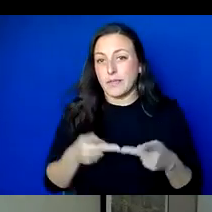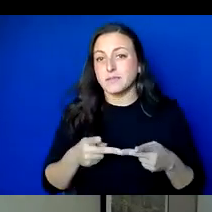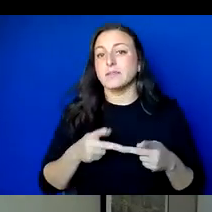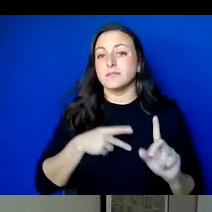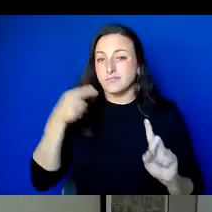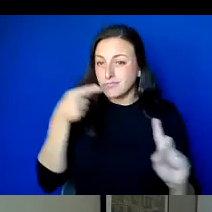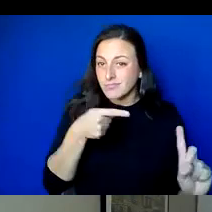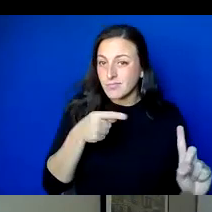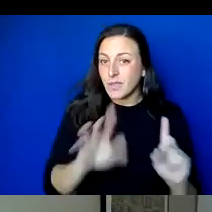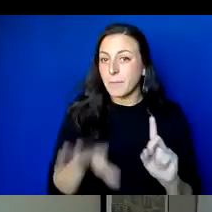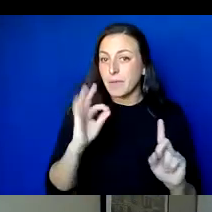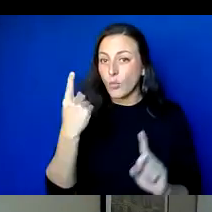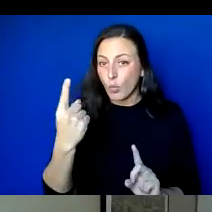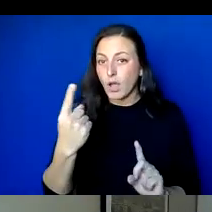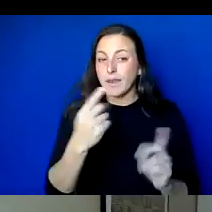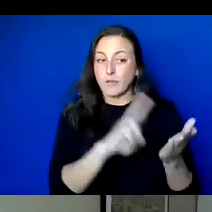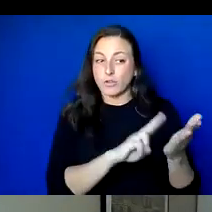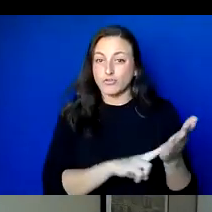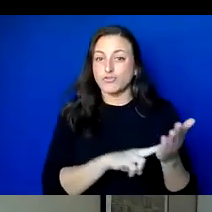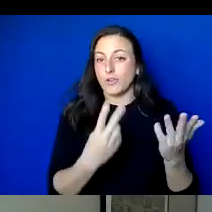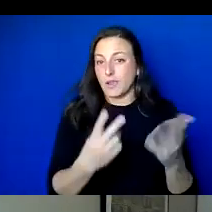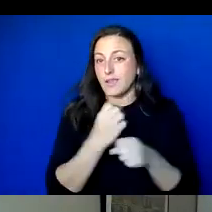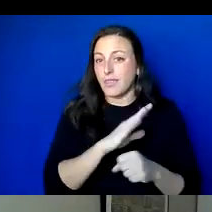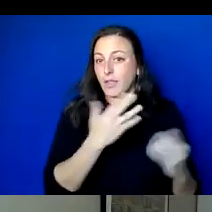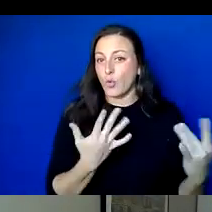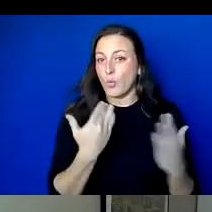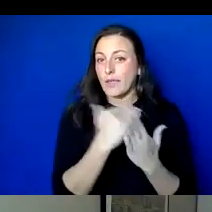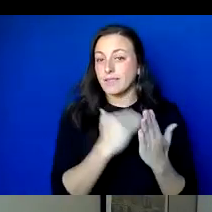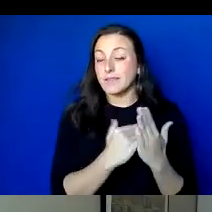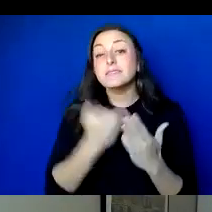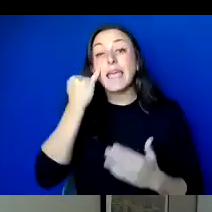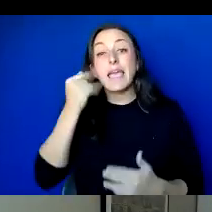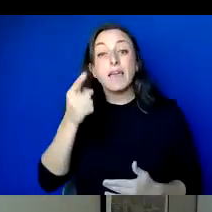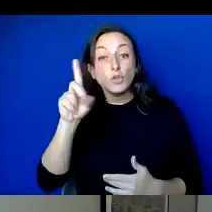and register there on a wait list, because if you do register multiple places then that